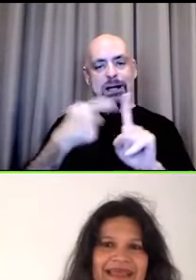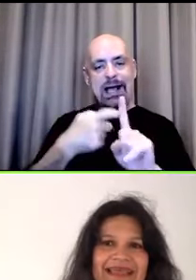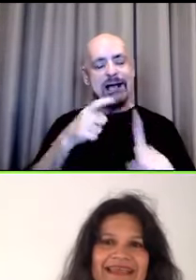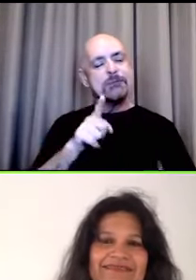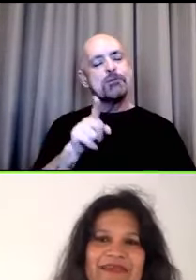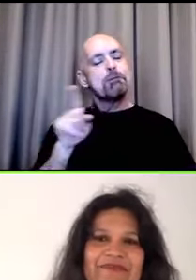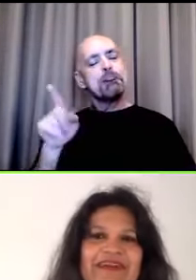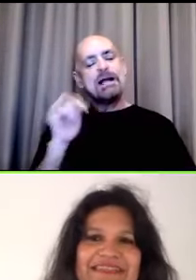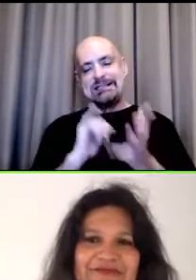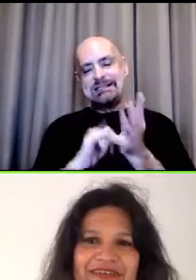from it's about